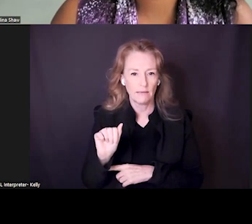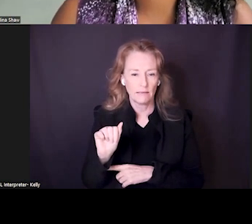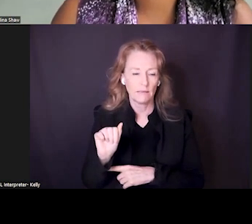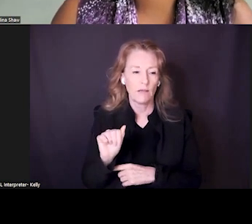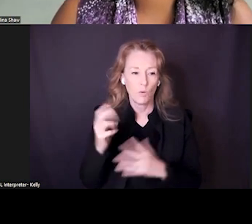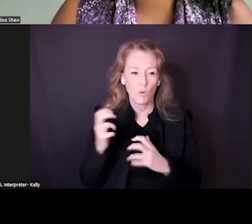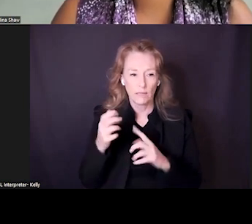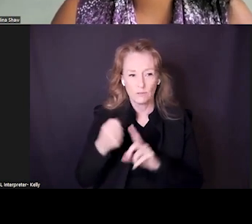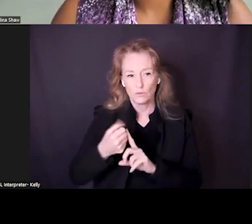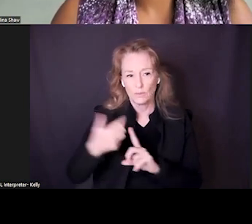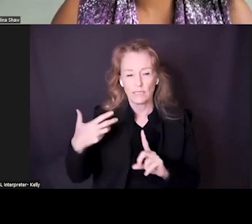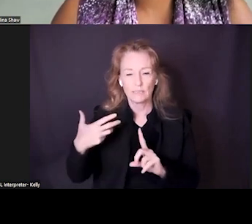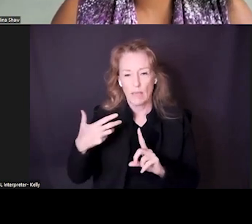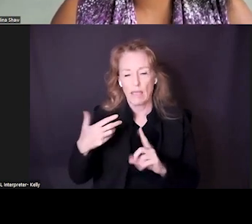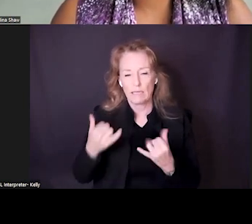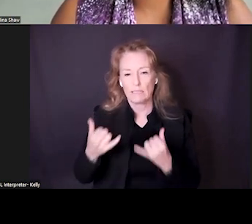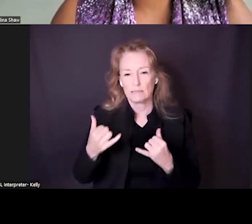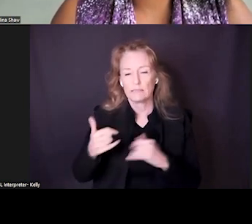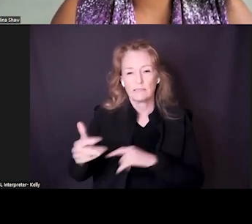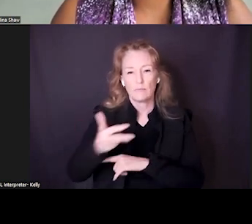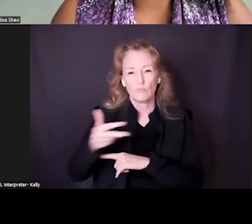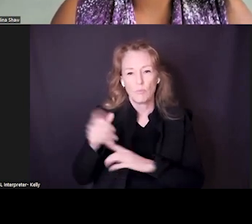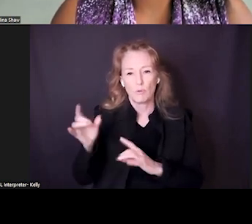THEIR EXISTING MOBILE CRISIS BY EXPANDING THEIR HOURS OF